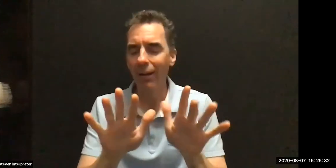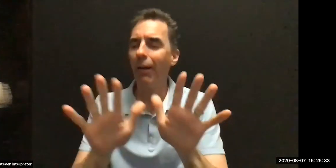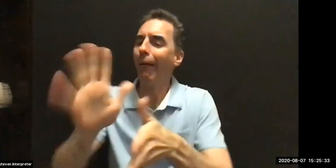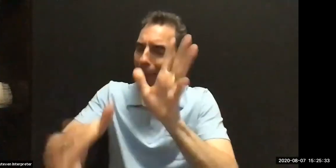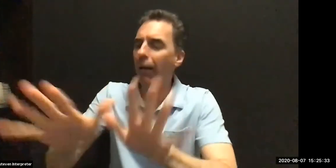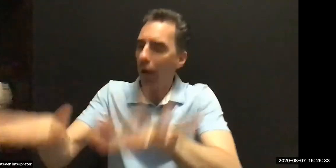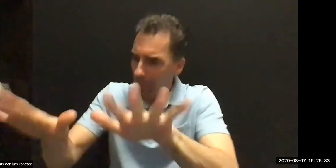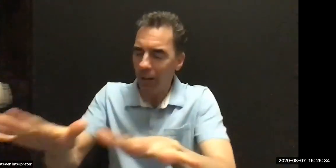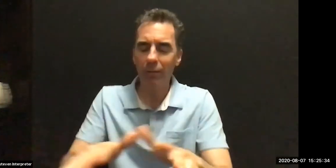Emily Redondo: We're gonna make it through.